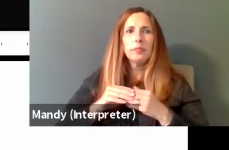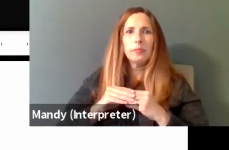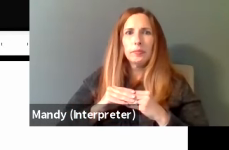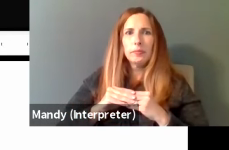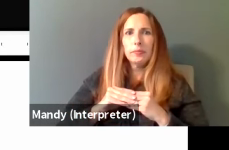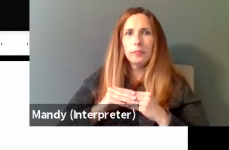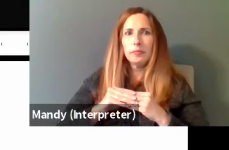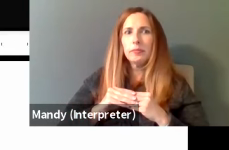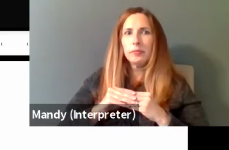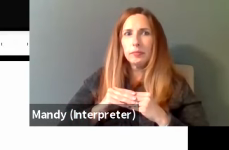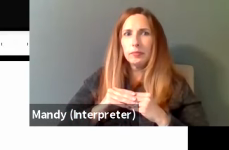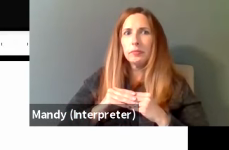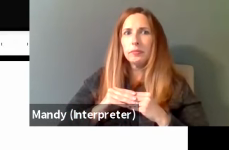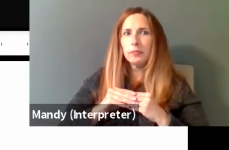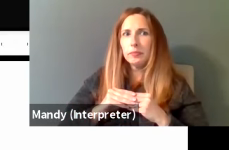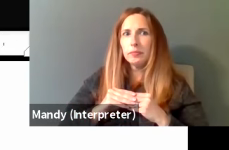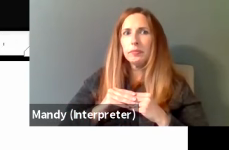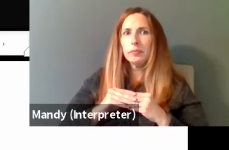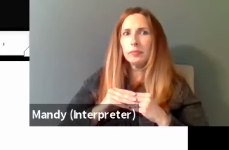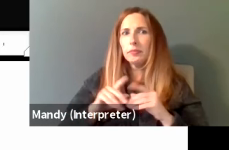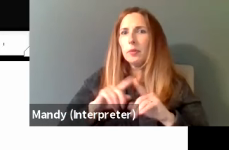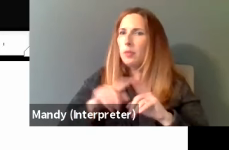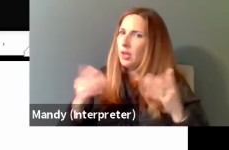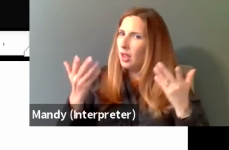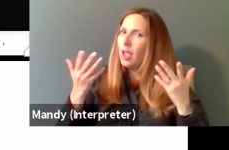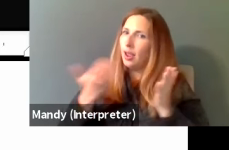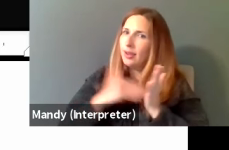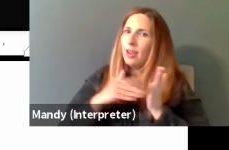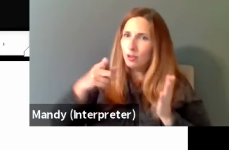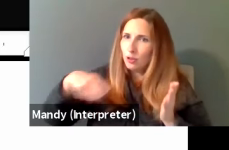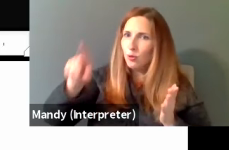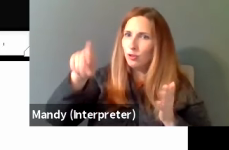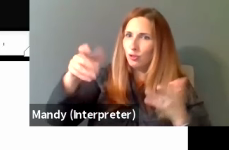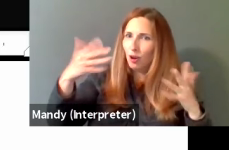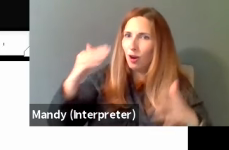this is something you should already know, right? Who is the target population that